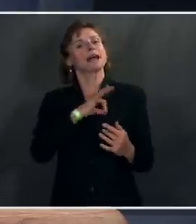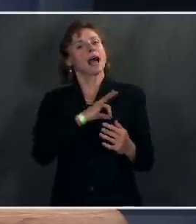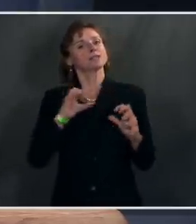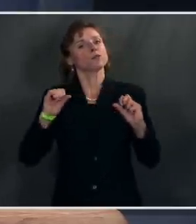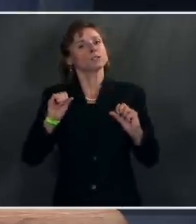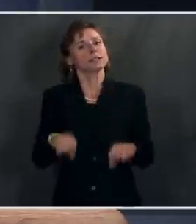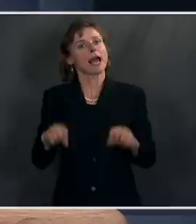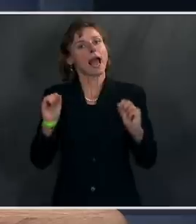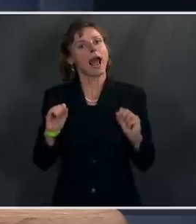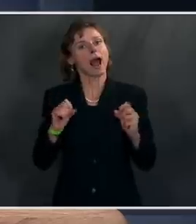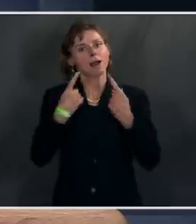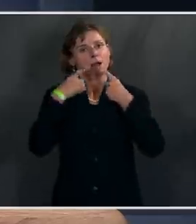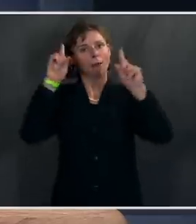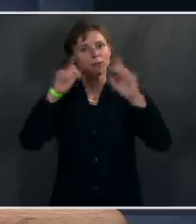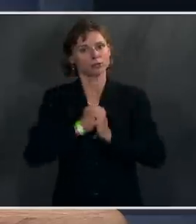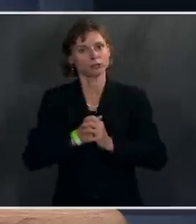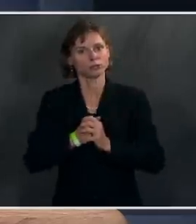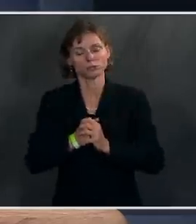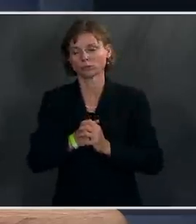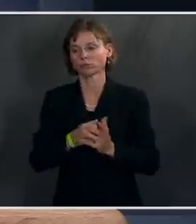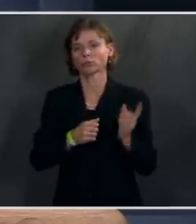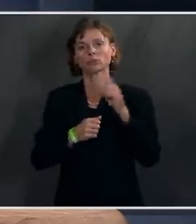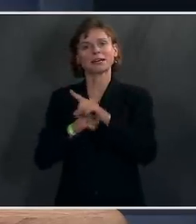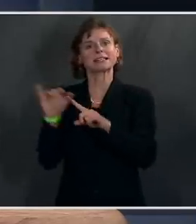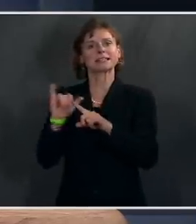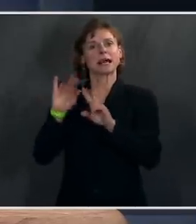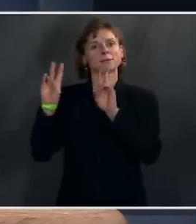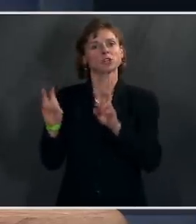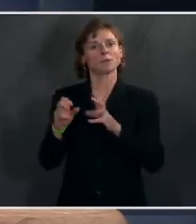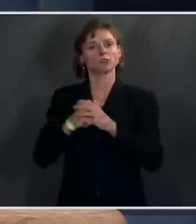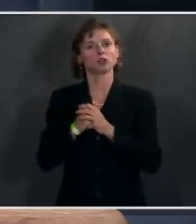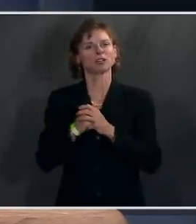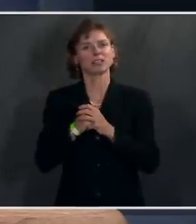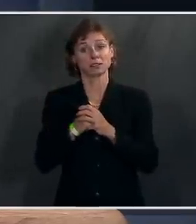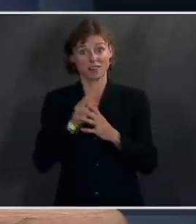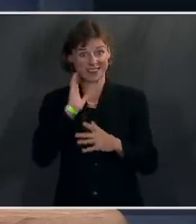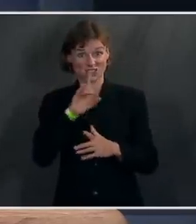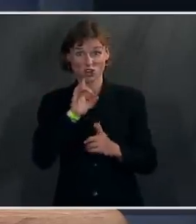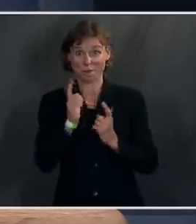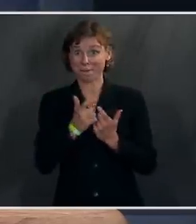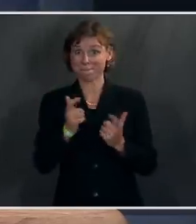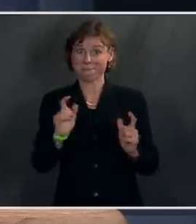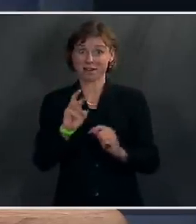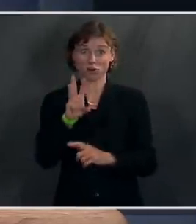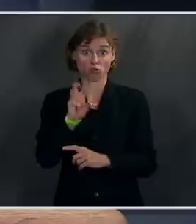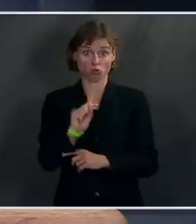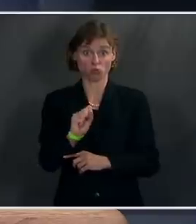Go ahead. The Press: On the same subject, and this is going to be really big news across Latin America,